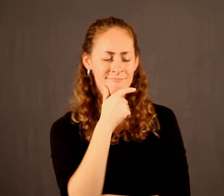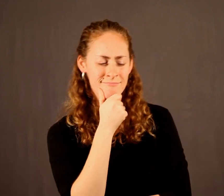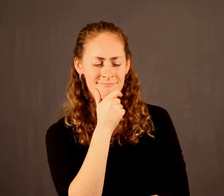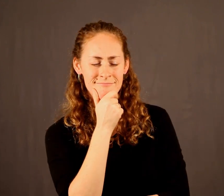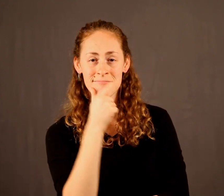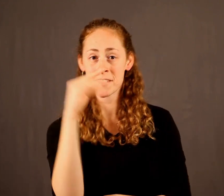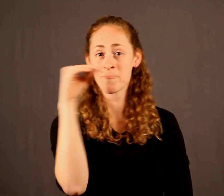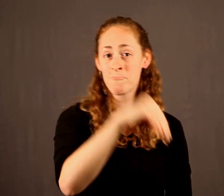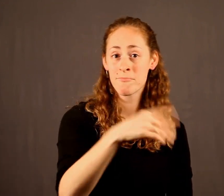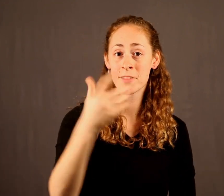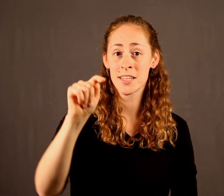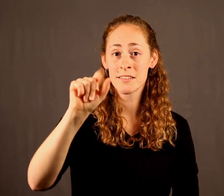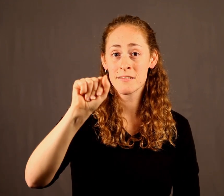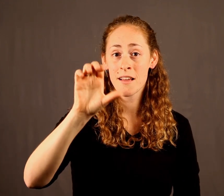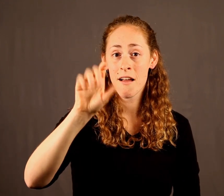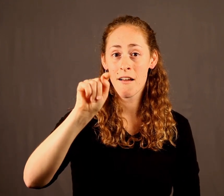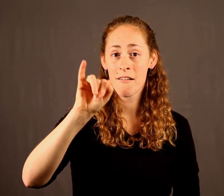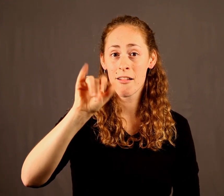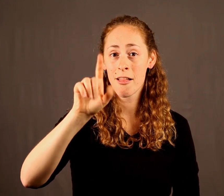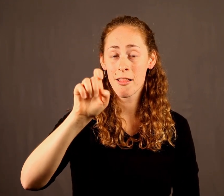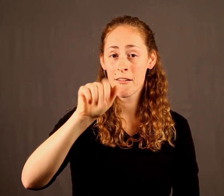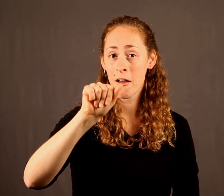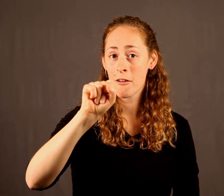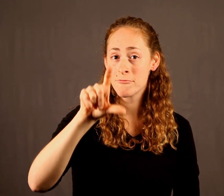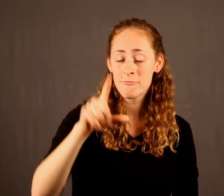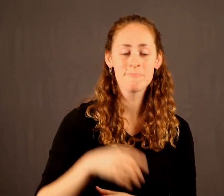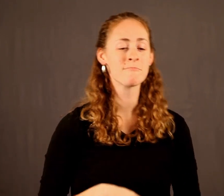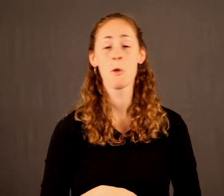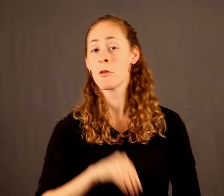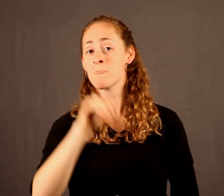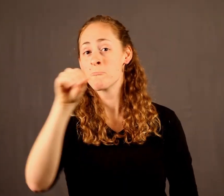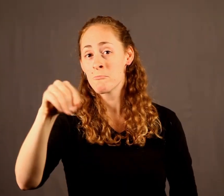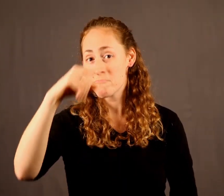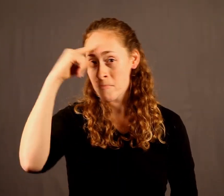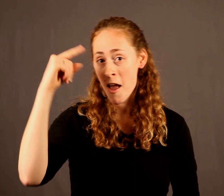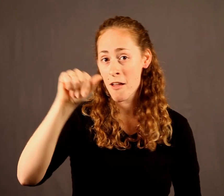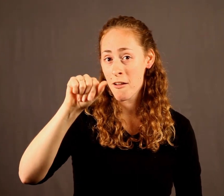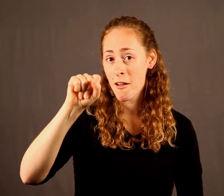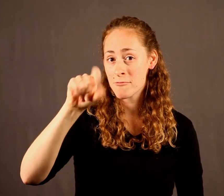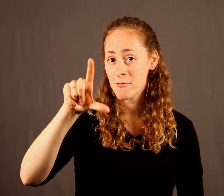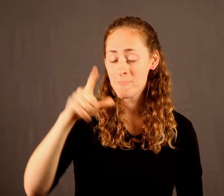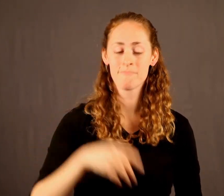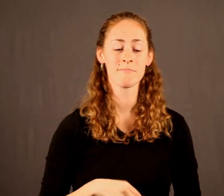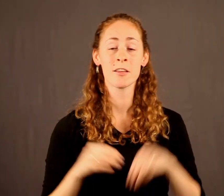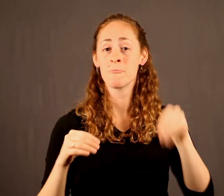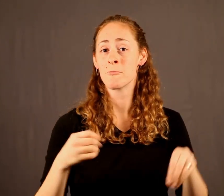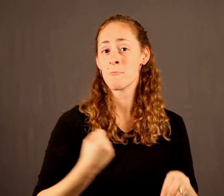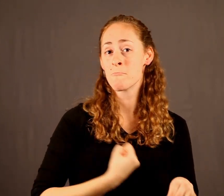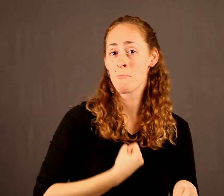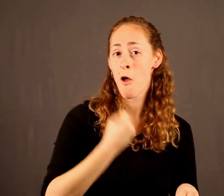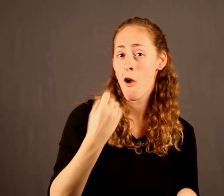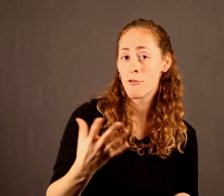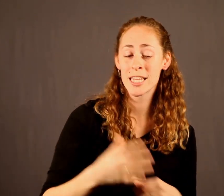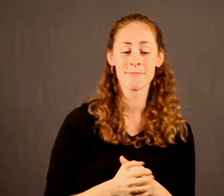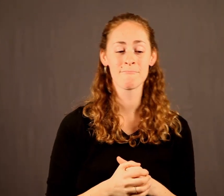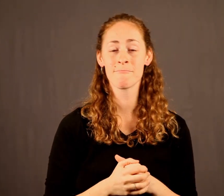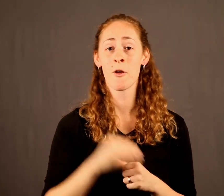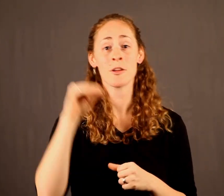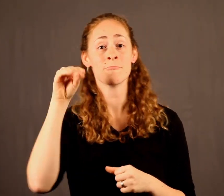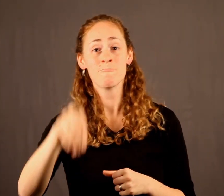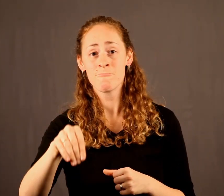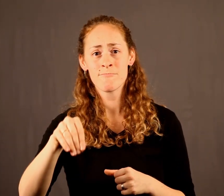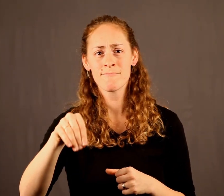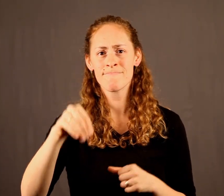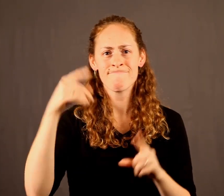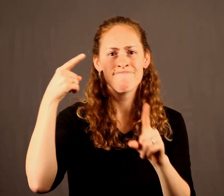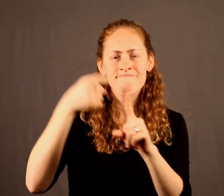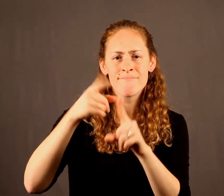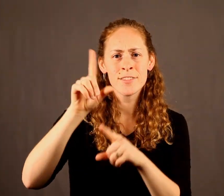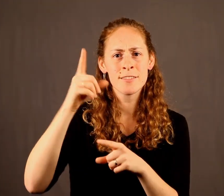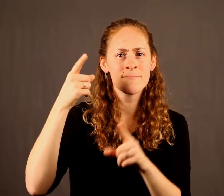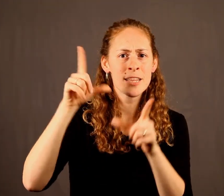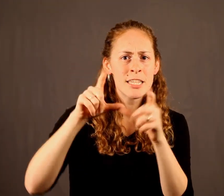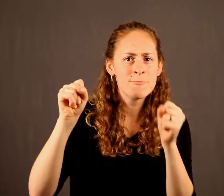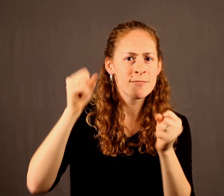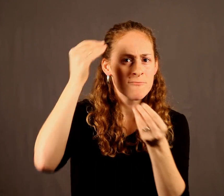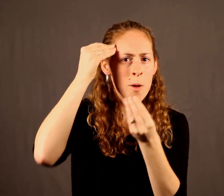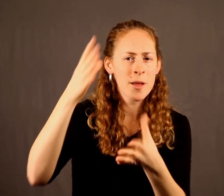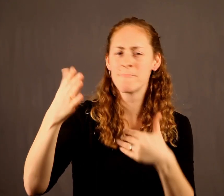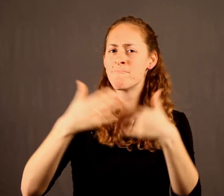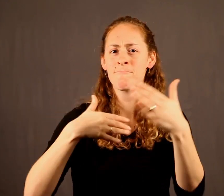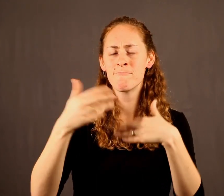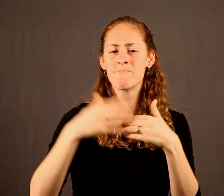will you use for your garden? Tactile ASL? Black ASL? Poetry? Or a specific linguistic research of your interest.